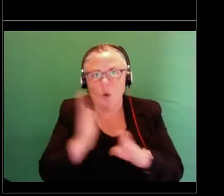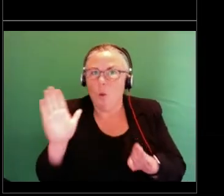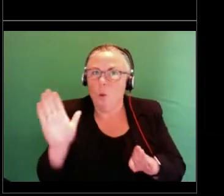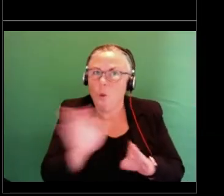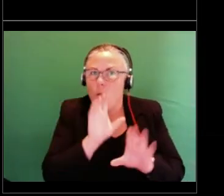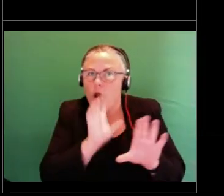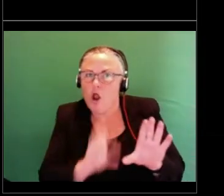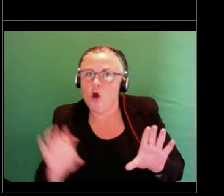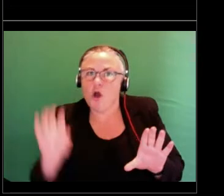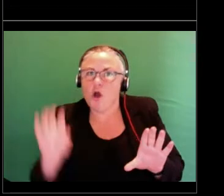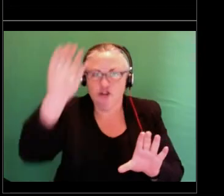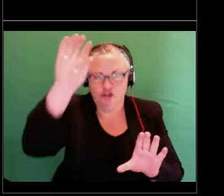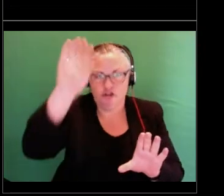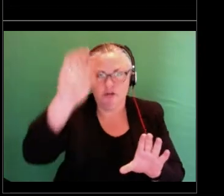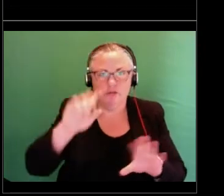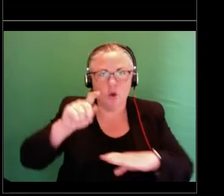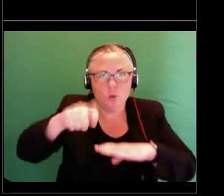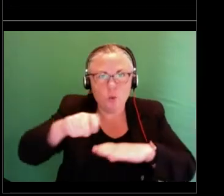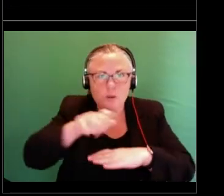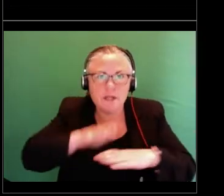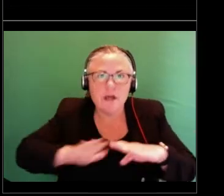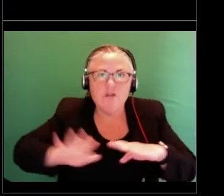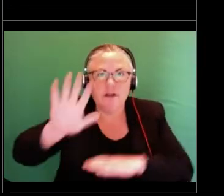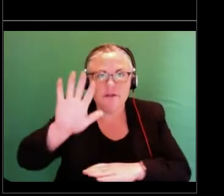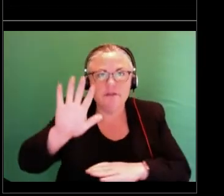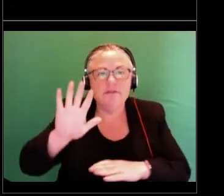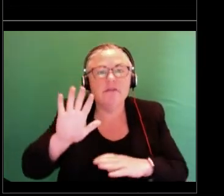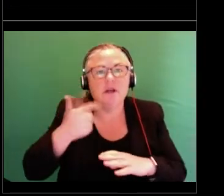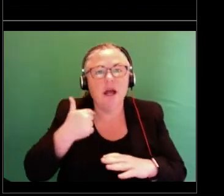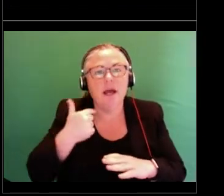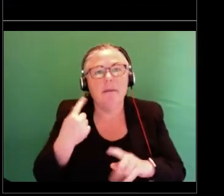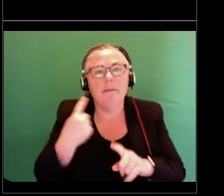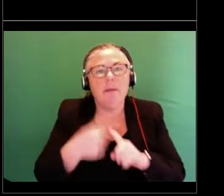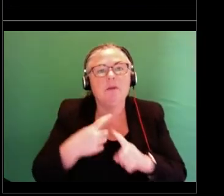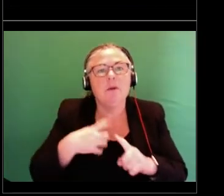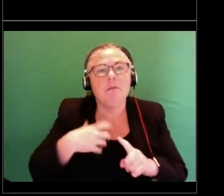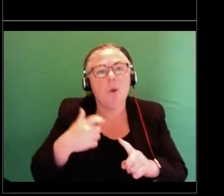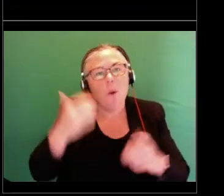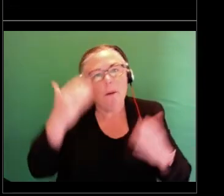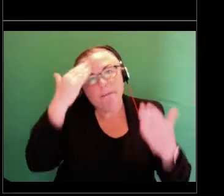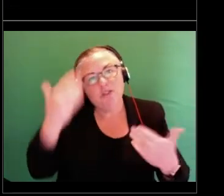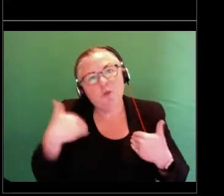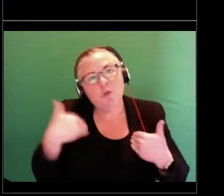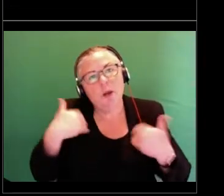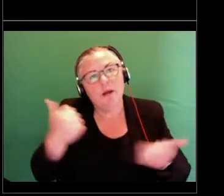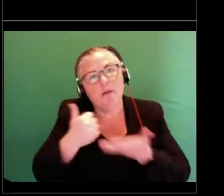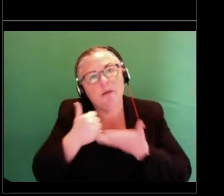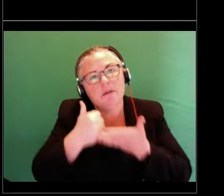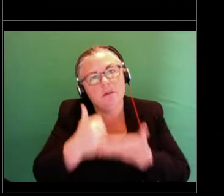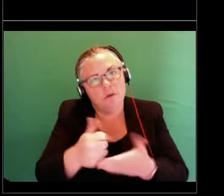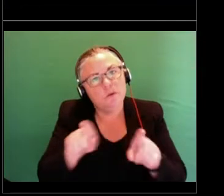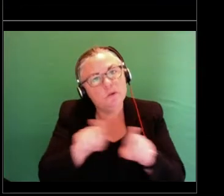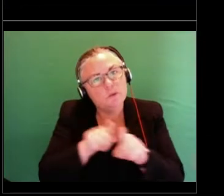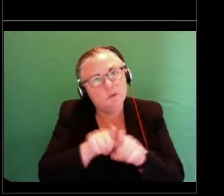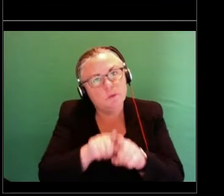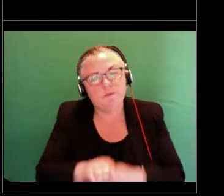So if you think of it, it's like an FLDL service on steroids.